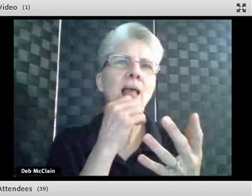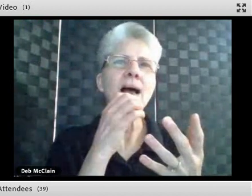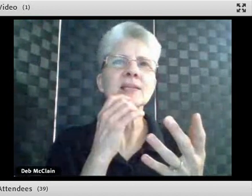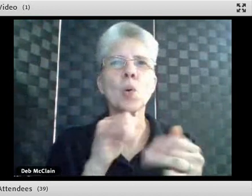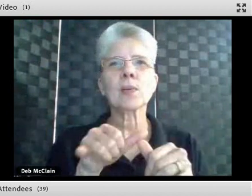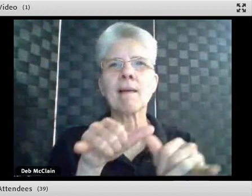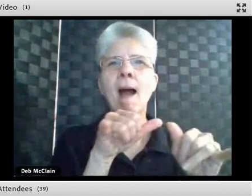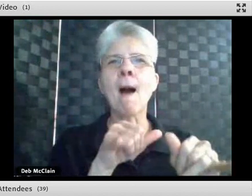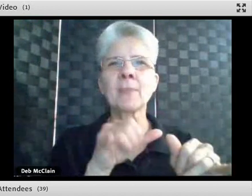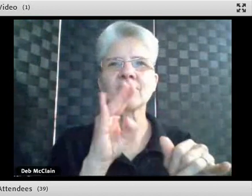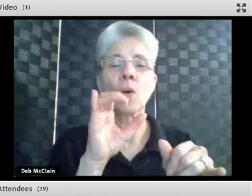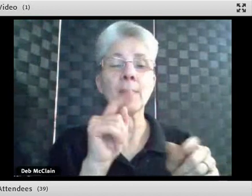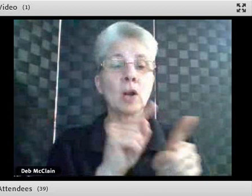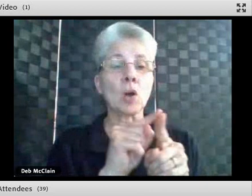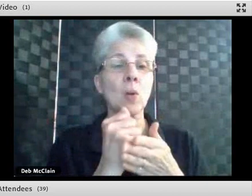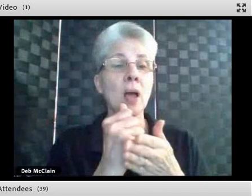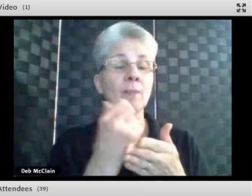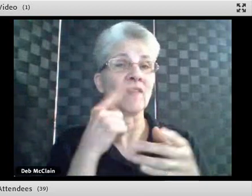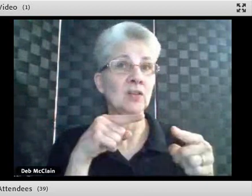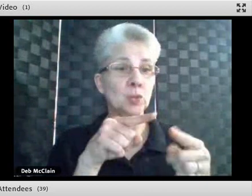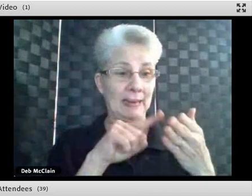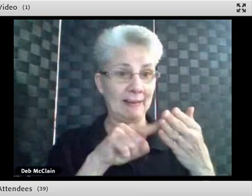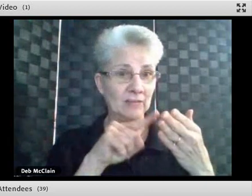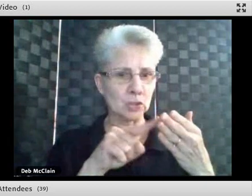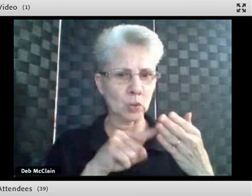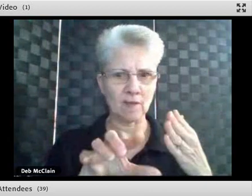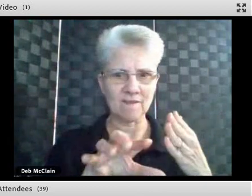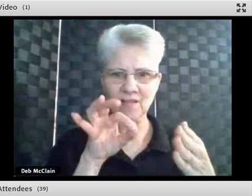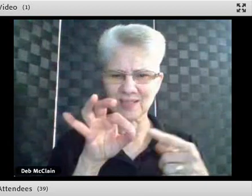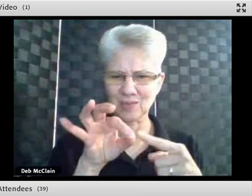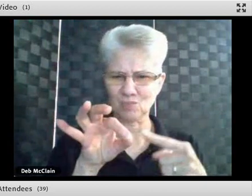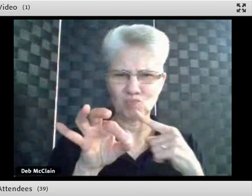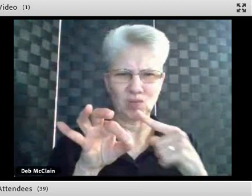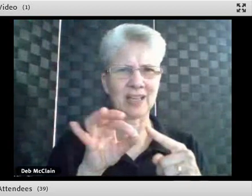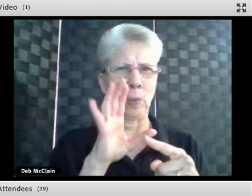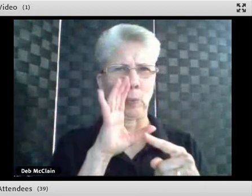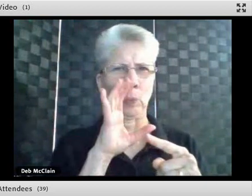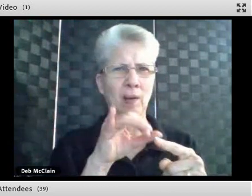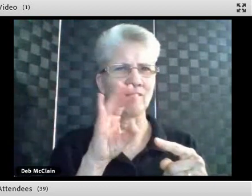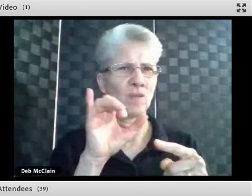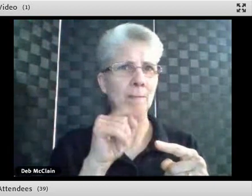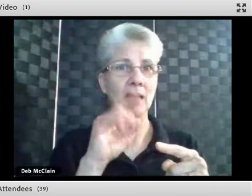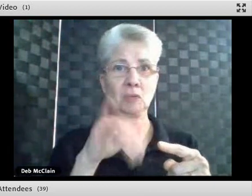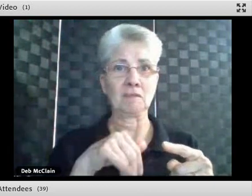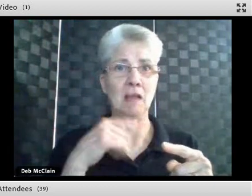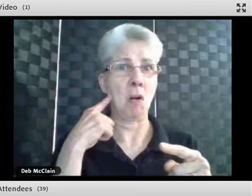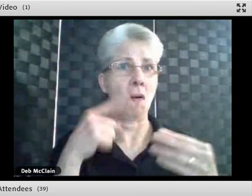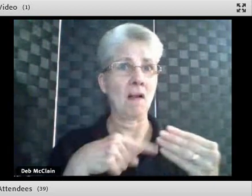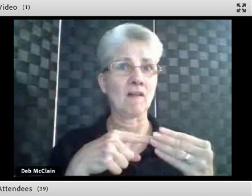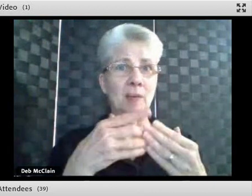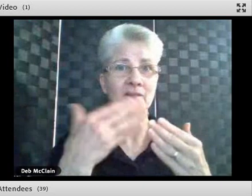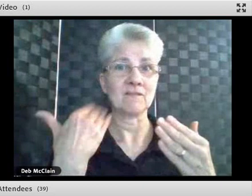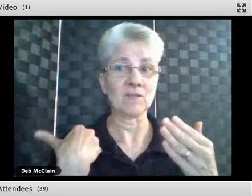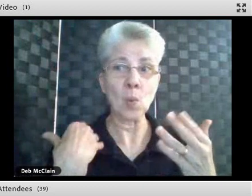But it can also be really helpful if, during your inventory, you come across some really weird formats that you have never heard of before.